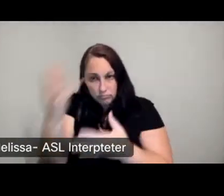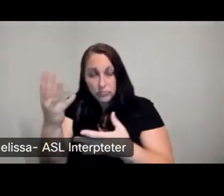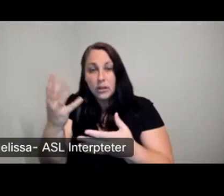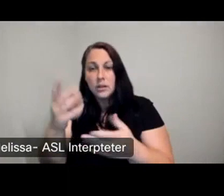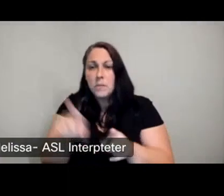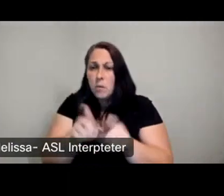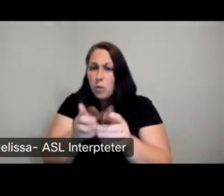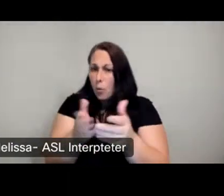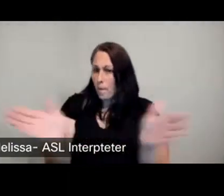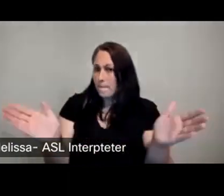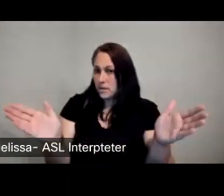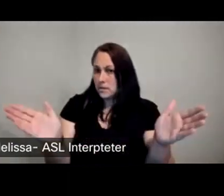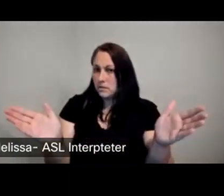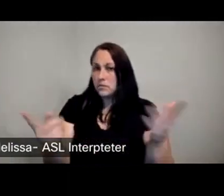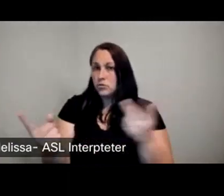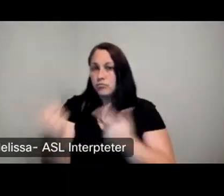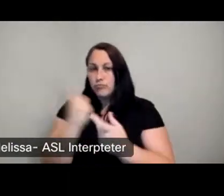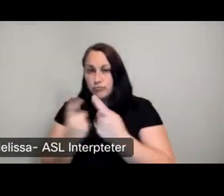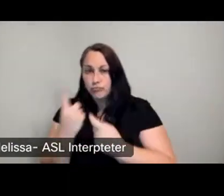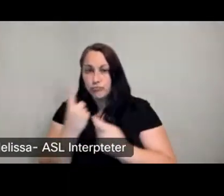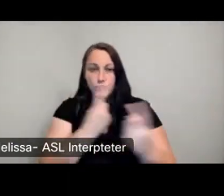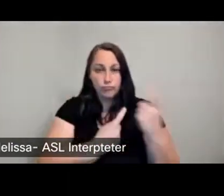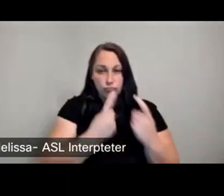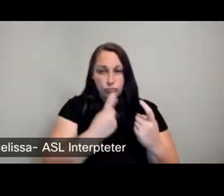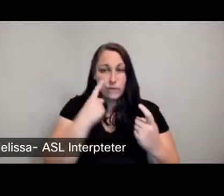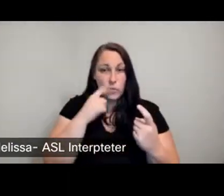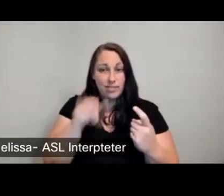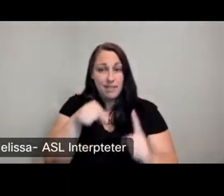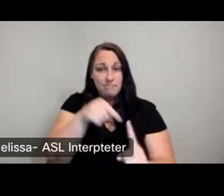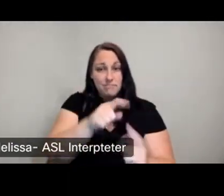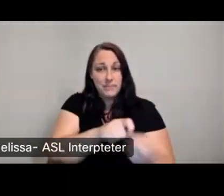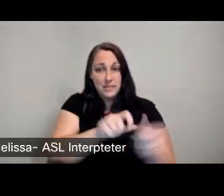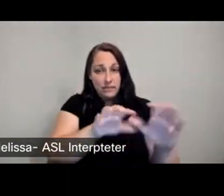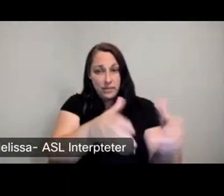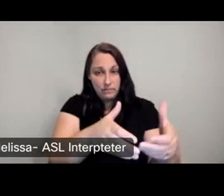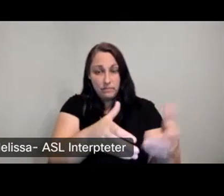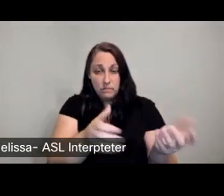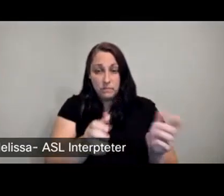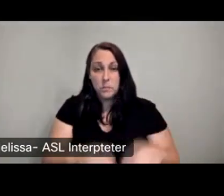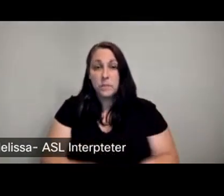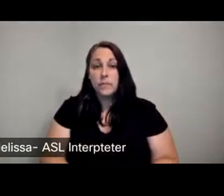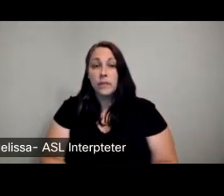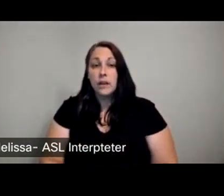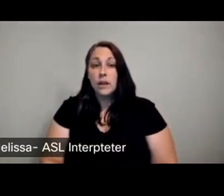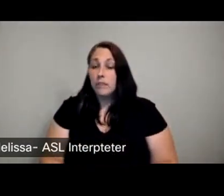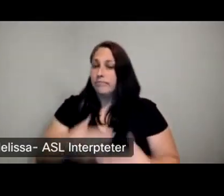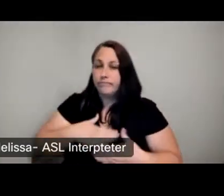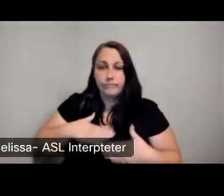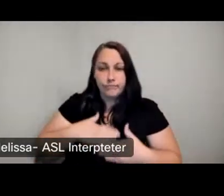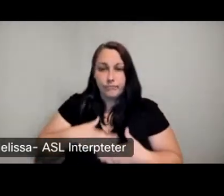to that particular audience um I do um I appreciate the feedback of thinking